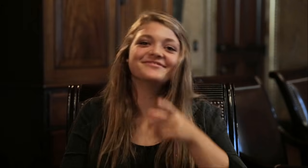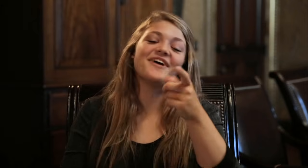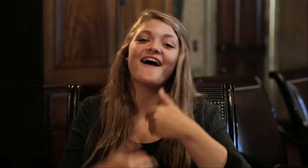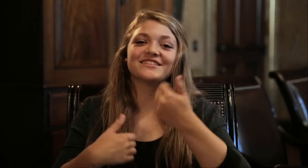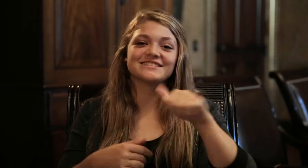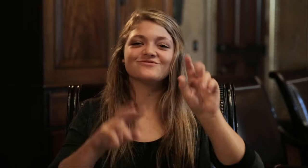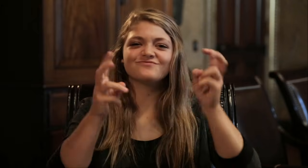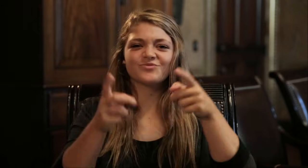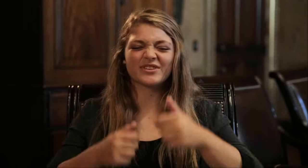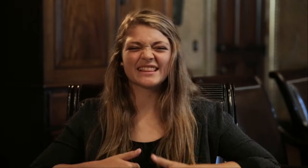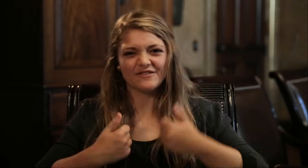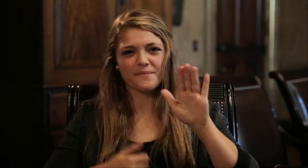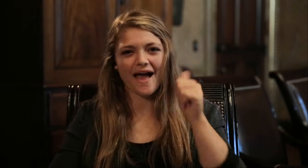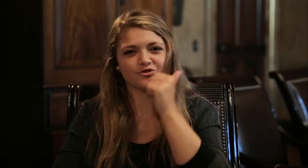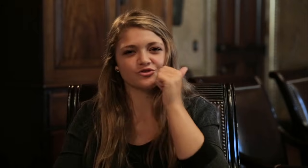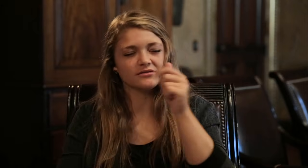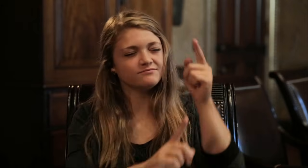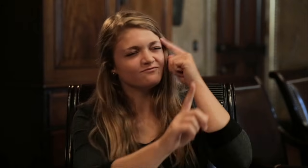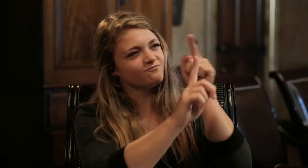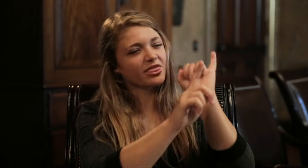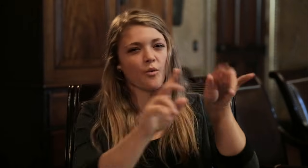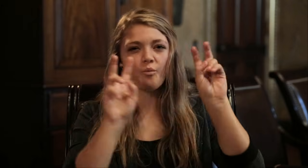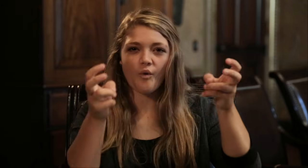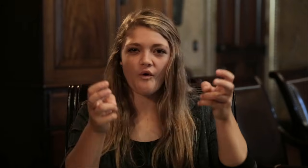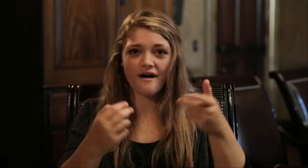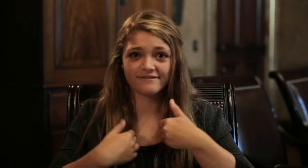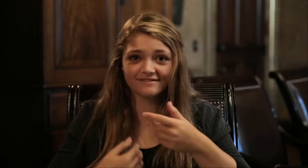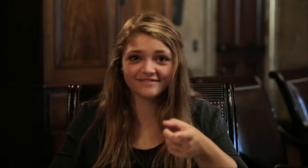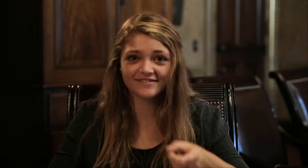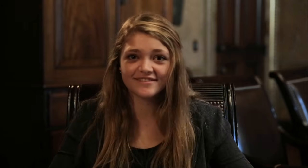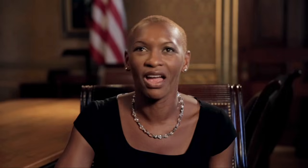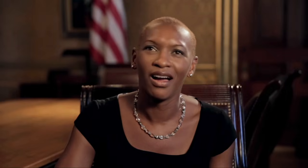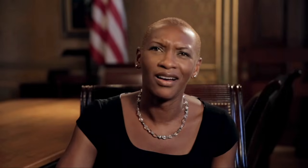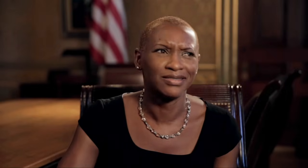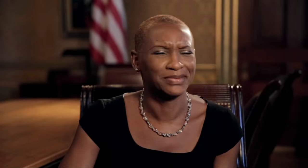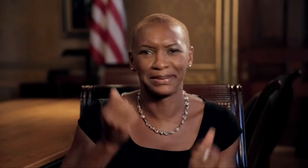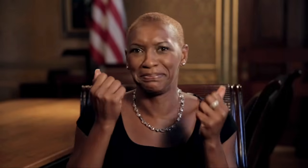Do you have a motto that you live by everyday?